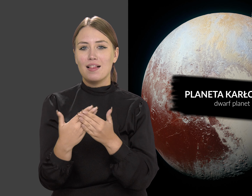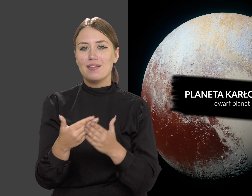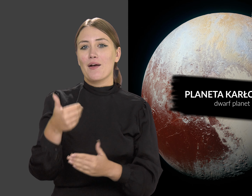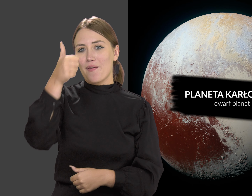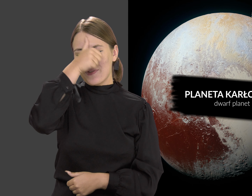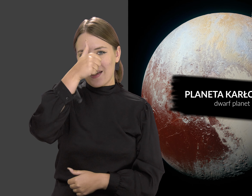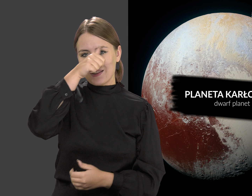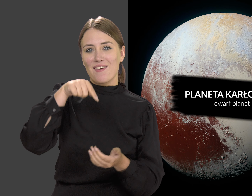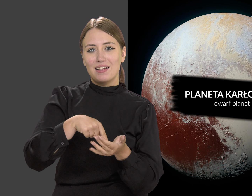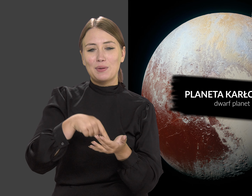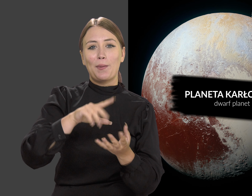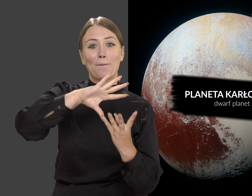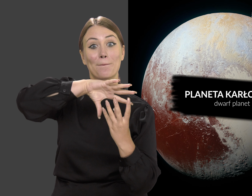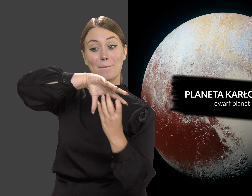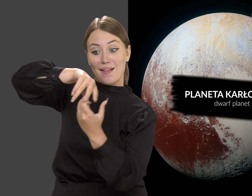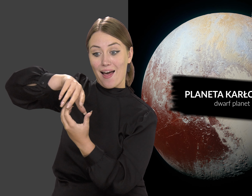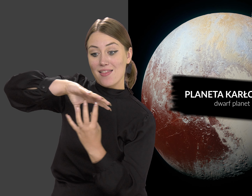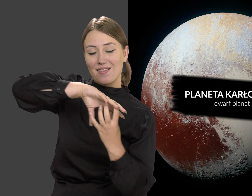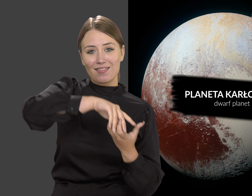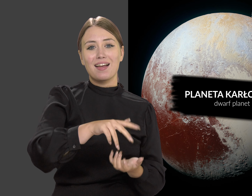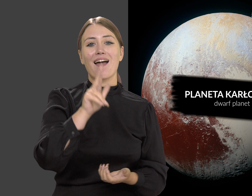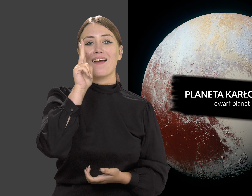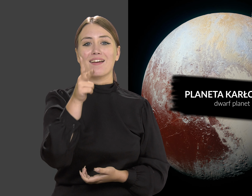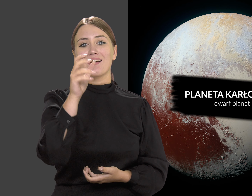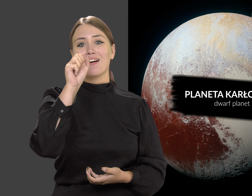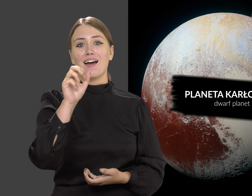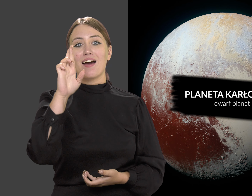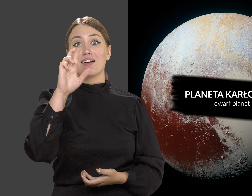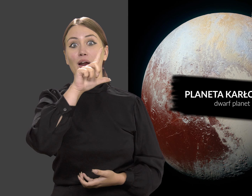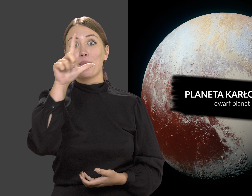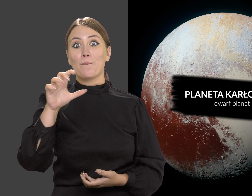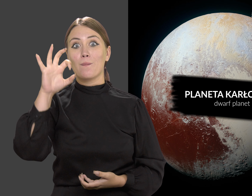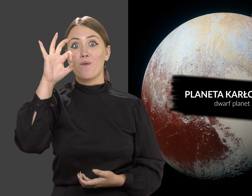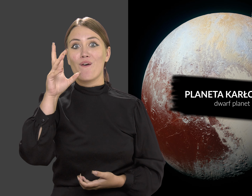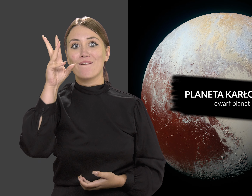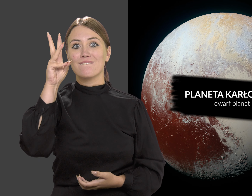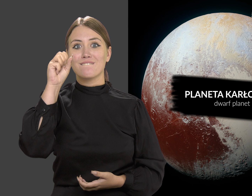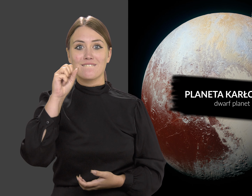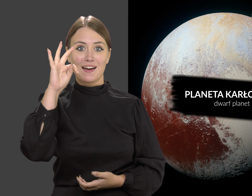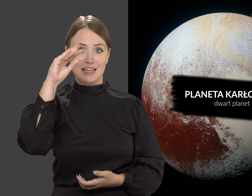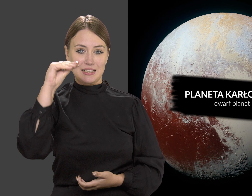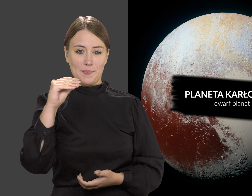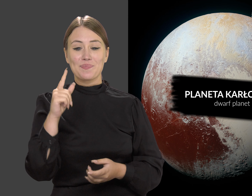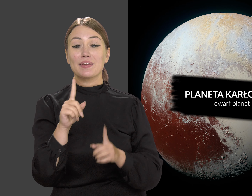That's why we call such planets dwarf planets.